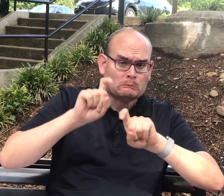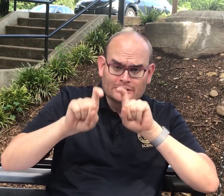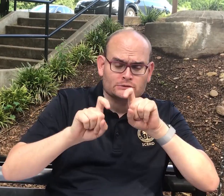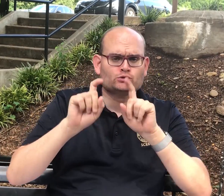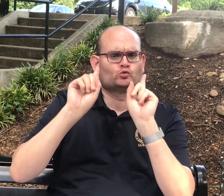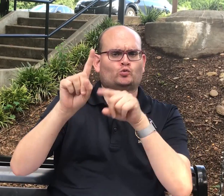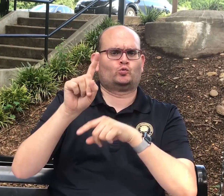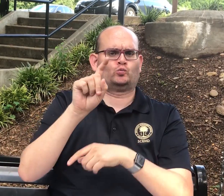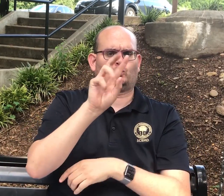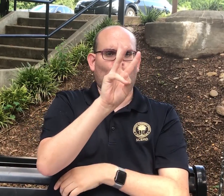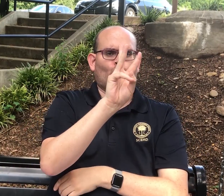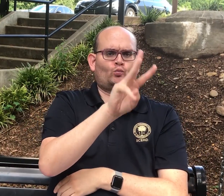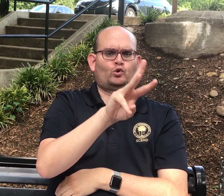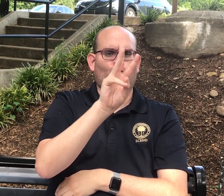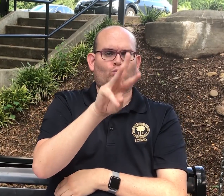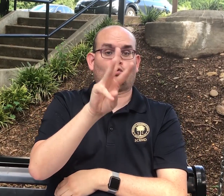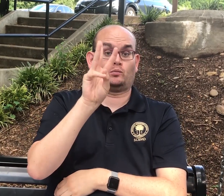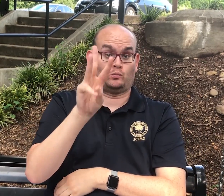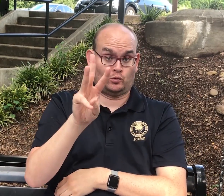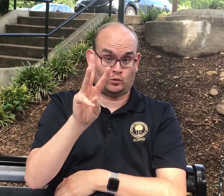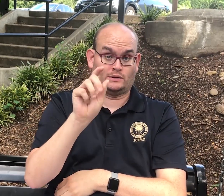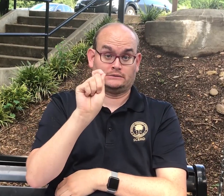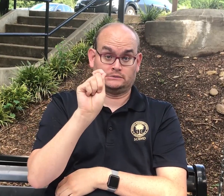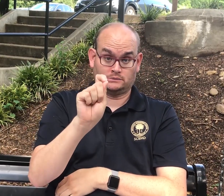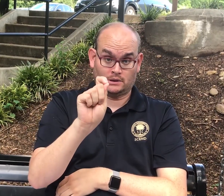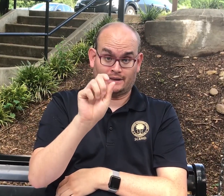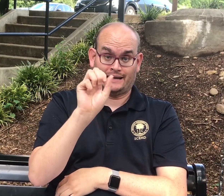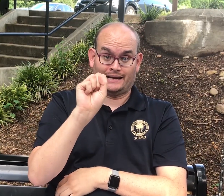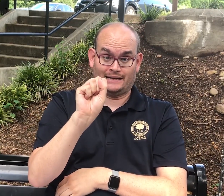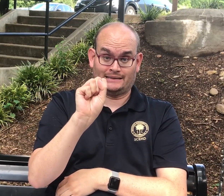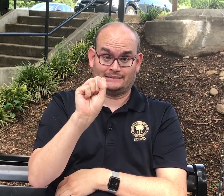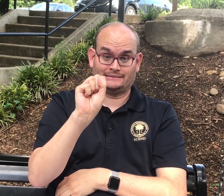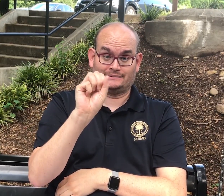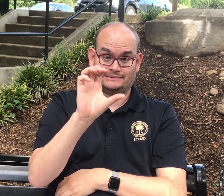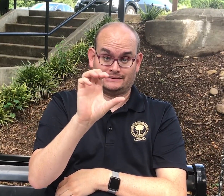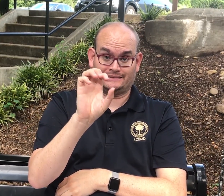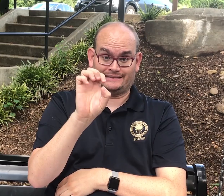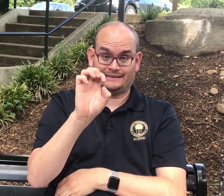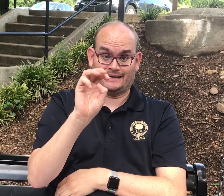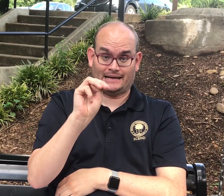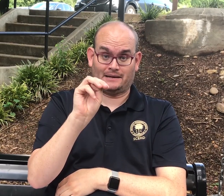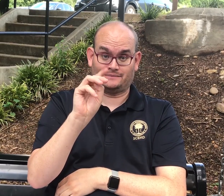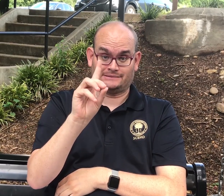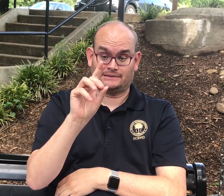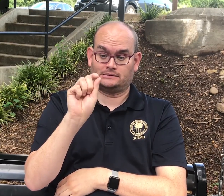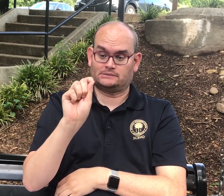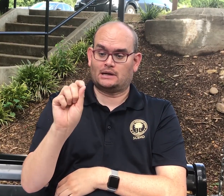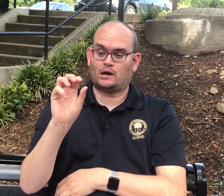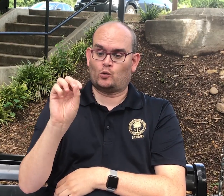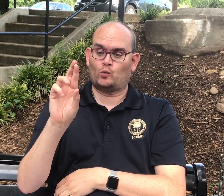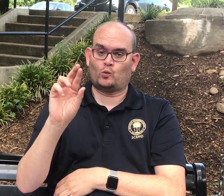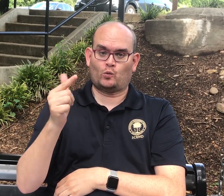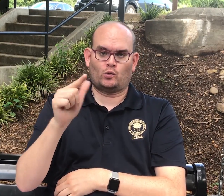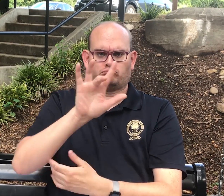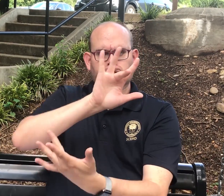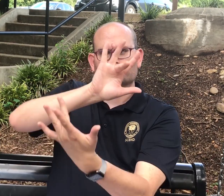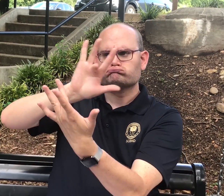IF YOU HAVE ANY QUESTIONS, PLEASE FEEL FREE TO GO TO WWW.SCEMD.ORG